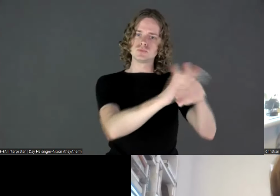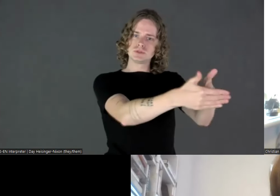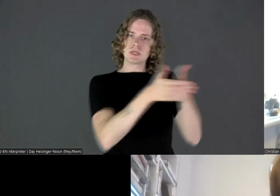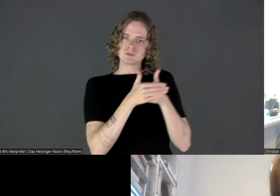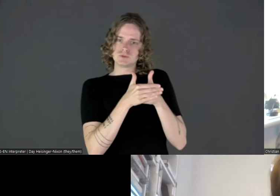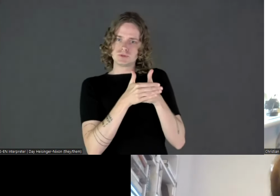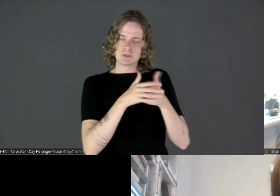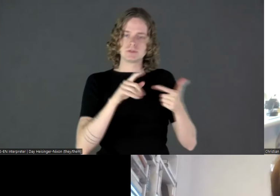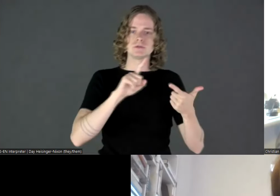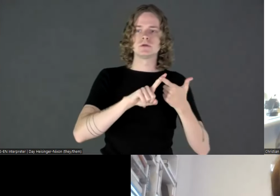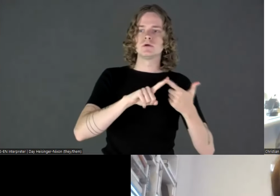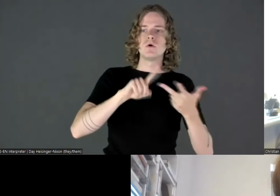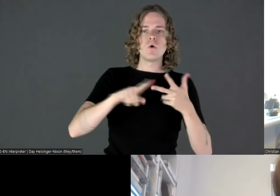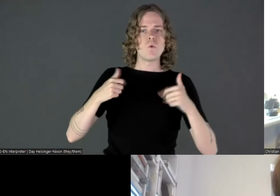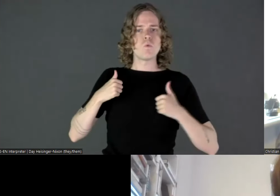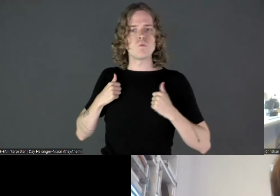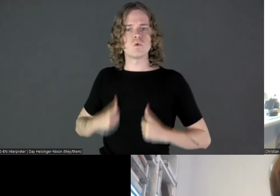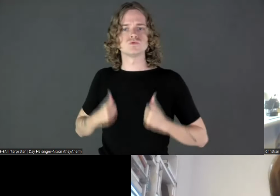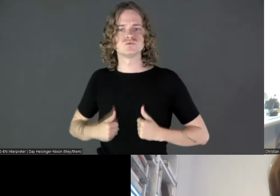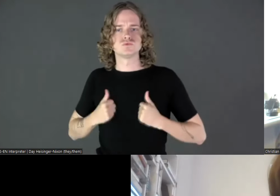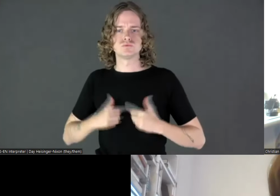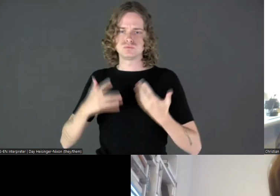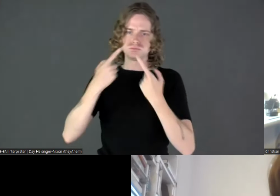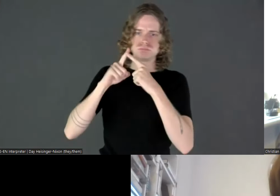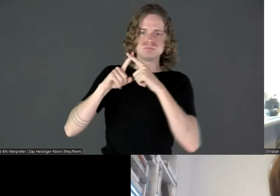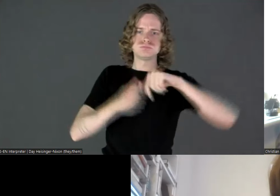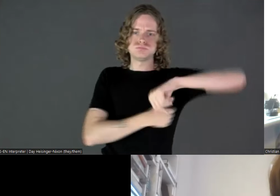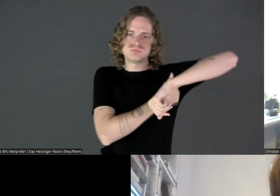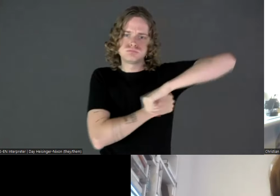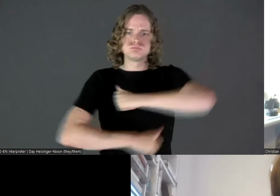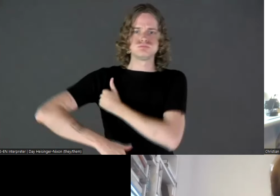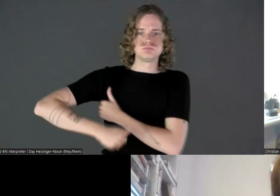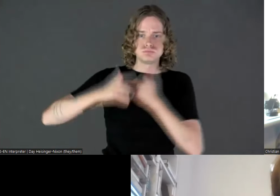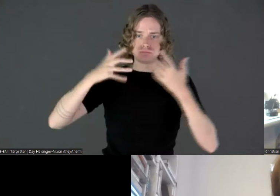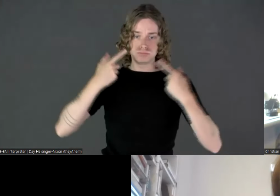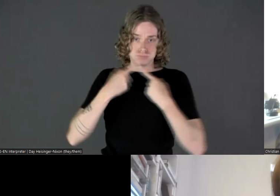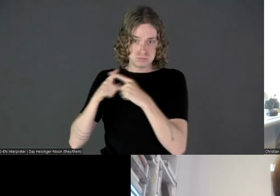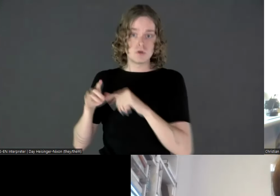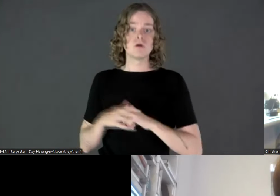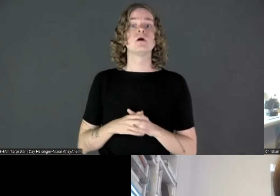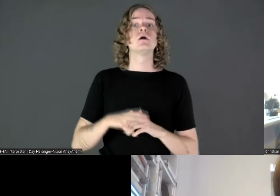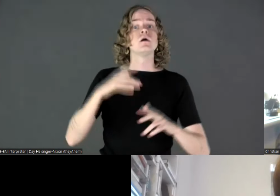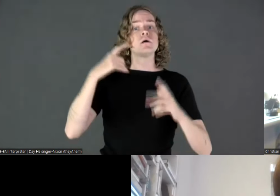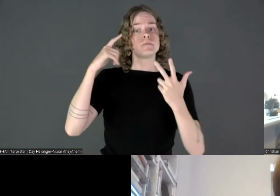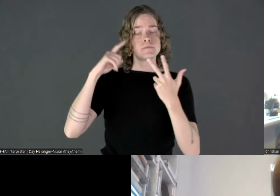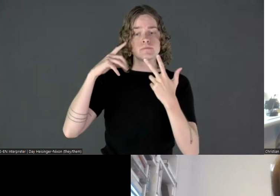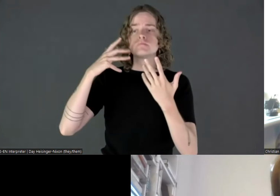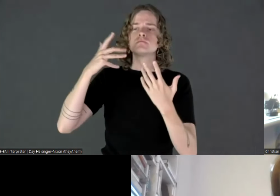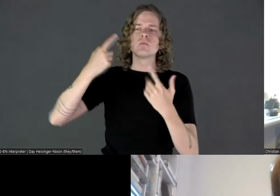Ukraine. So we will inform through the DRG newsletter when they're available.